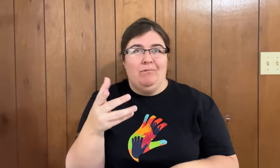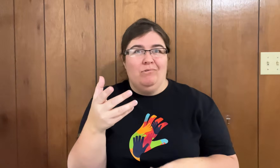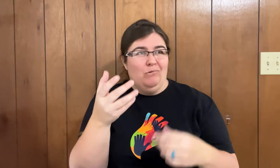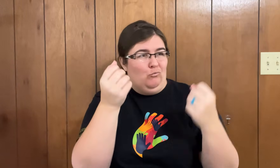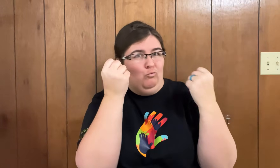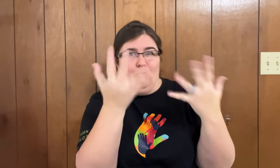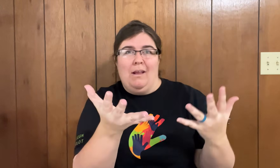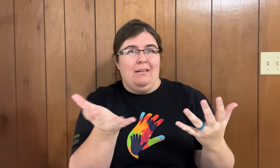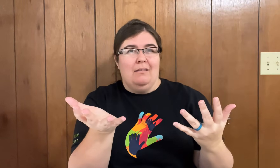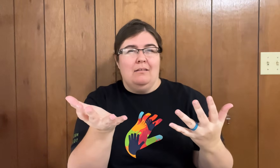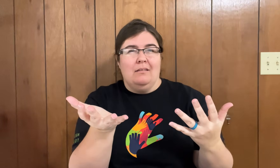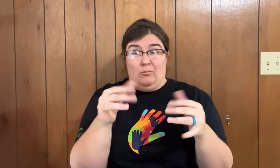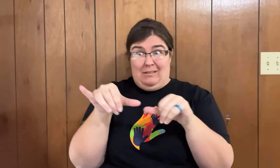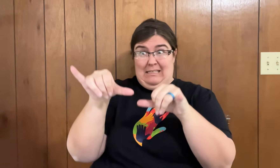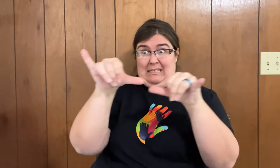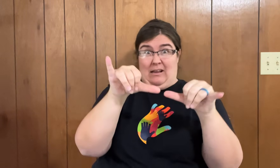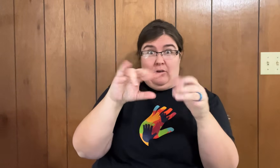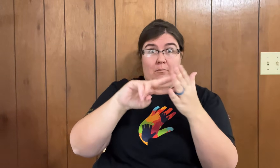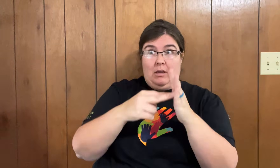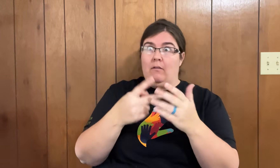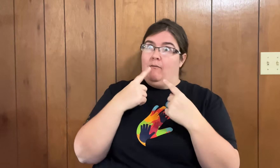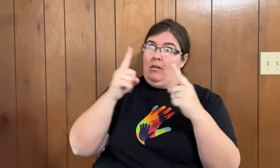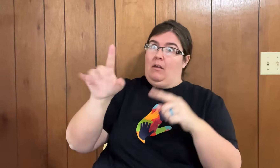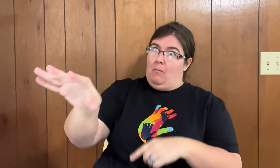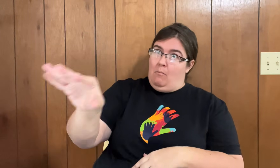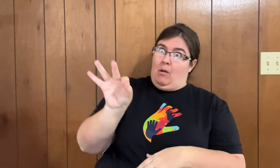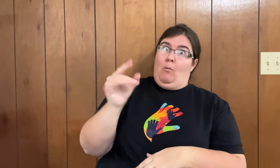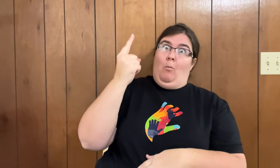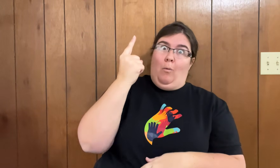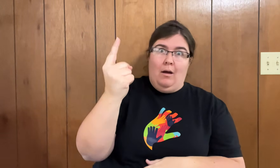sign languages to provide all so it just wouldn't happen.